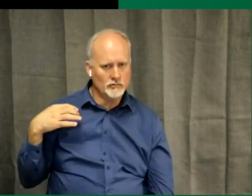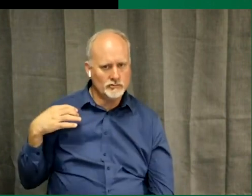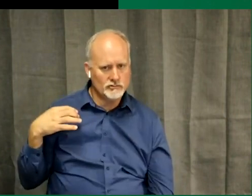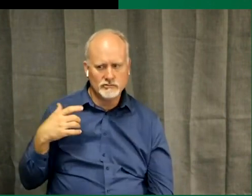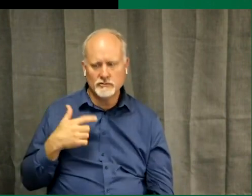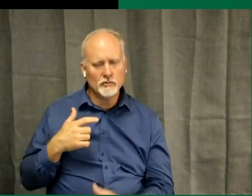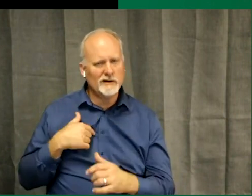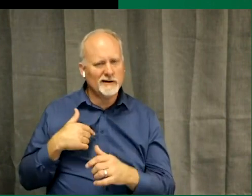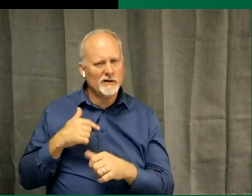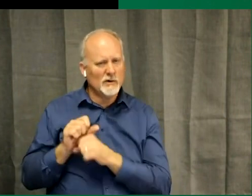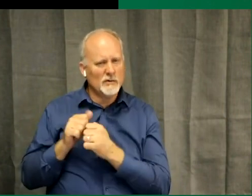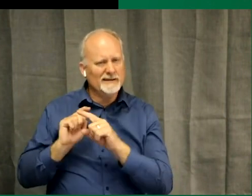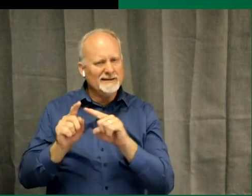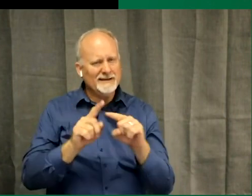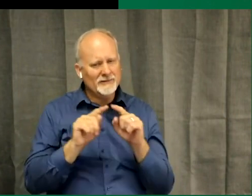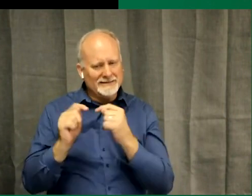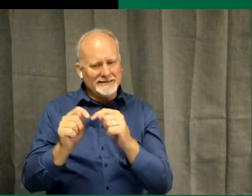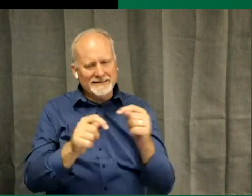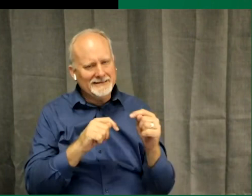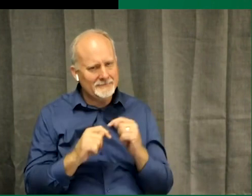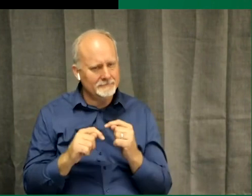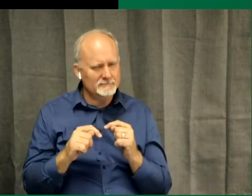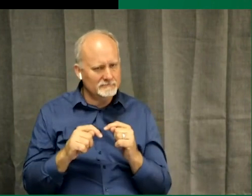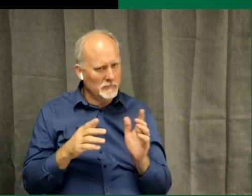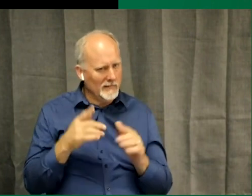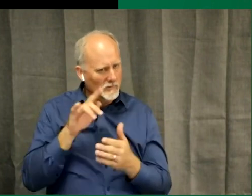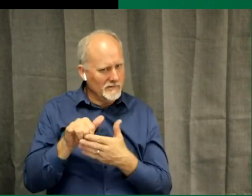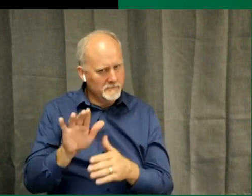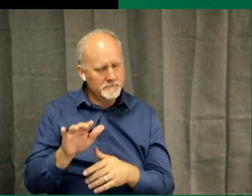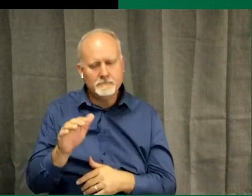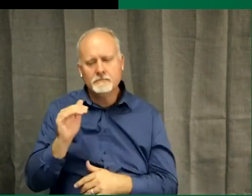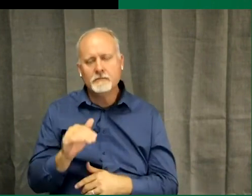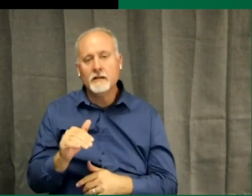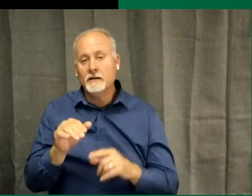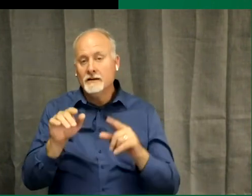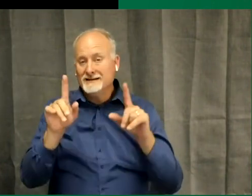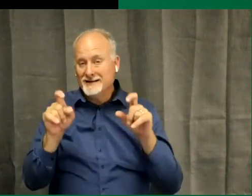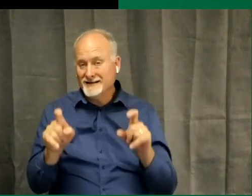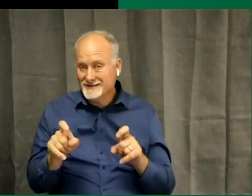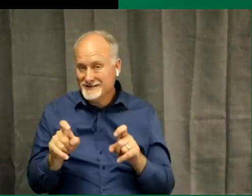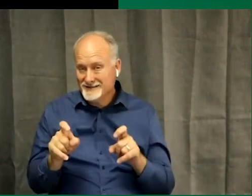on teams to do that and plan for that as well and we've talked about our testing and also re-engage